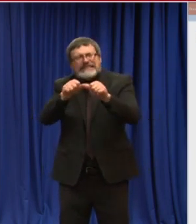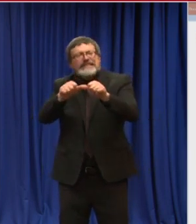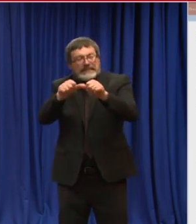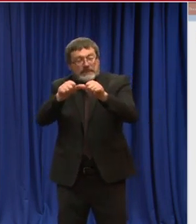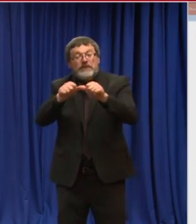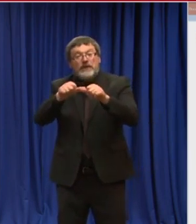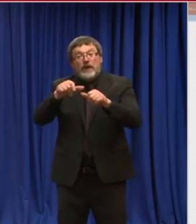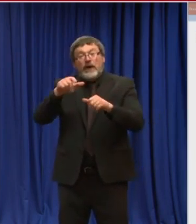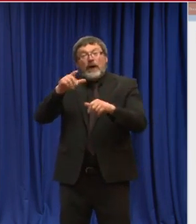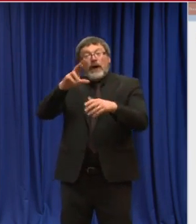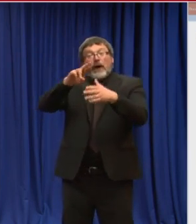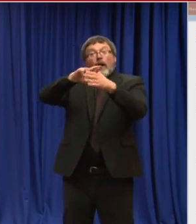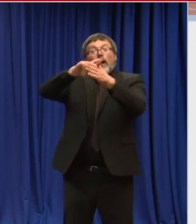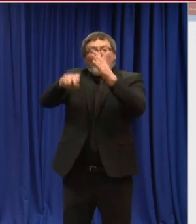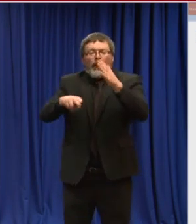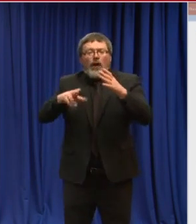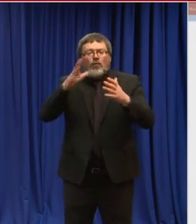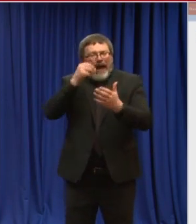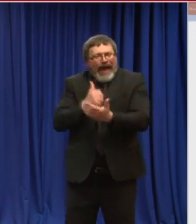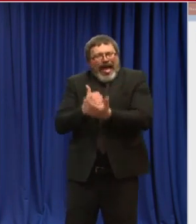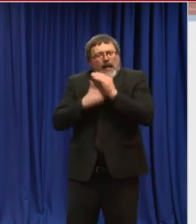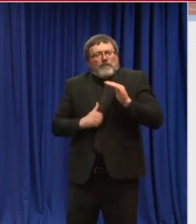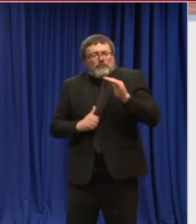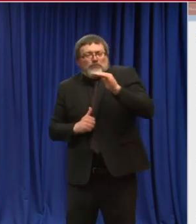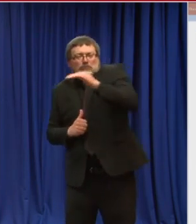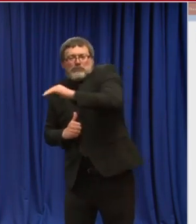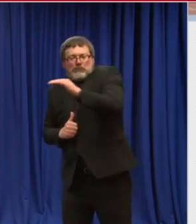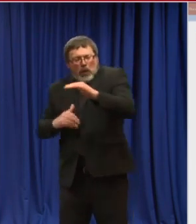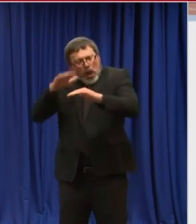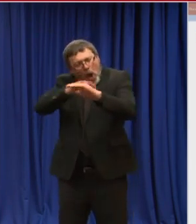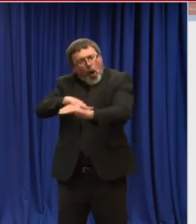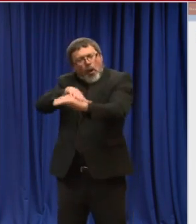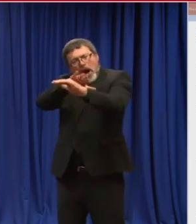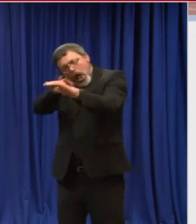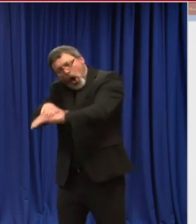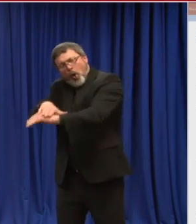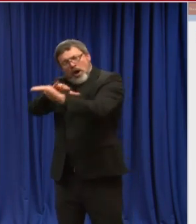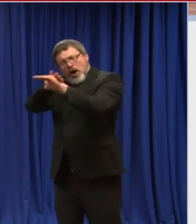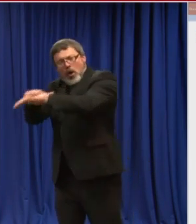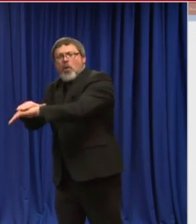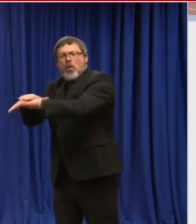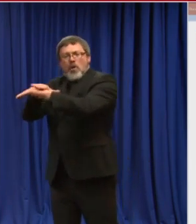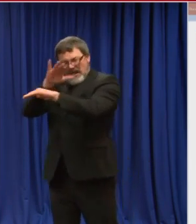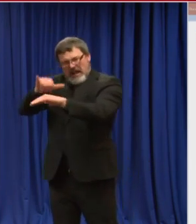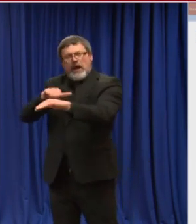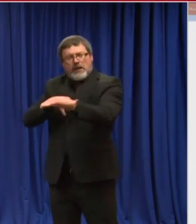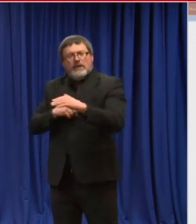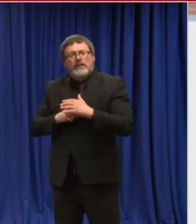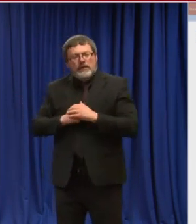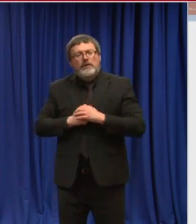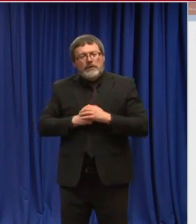RECOMMENDED AND HOPEFULLY WE CAN BRING THIS OUTBREAK UNDER CONTROL AND YOU’VE HEARD PHRASES LIKE FLATTEN THE CURVE AND BEND THE CURVE.